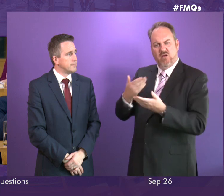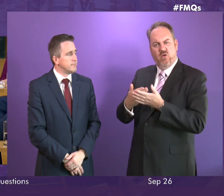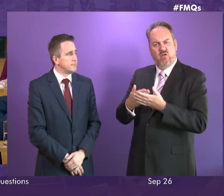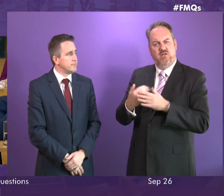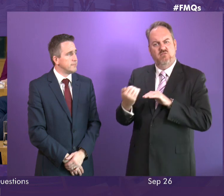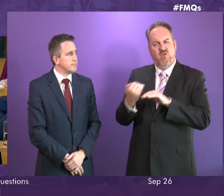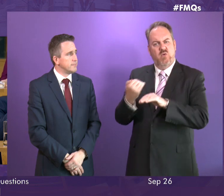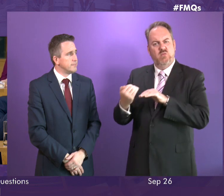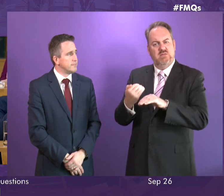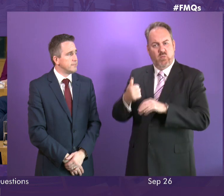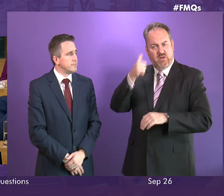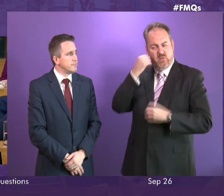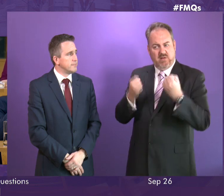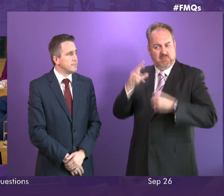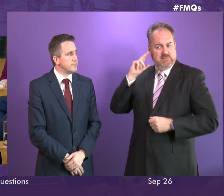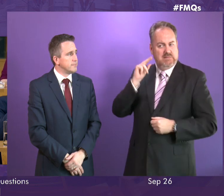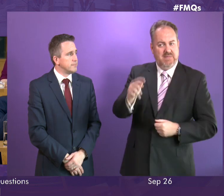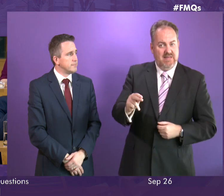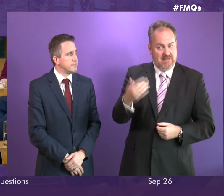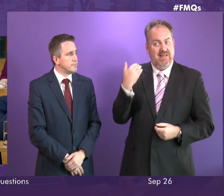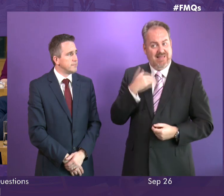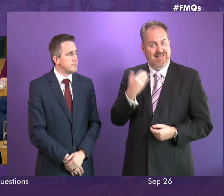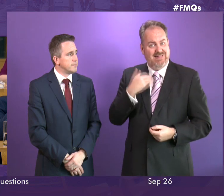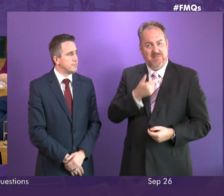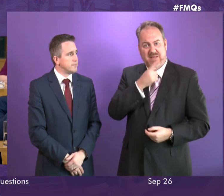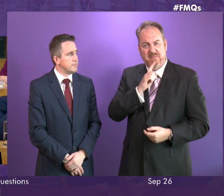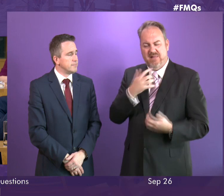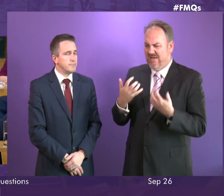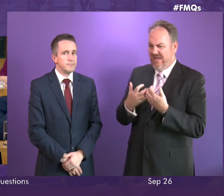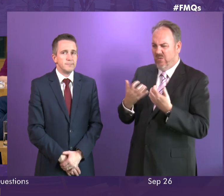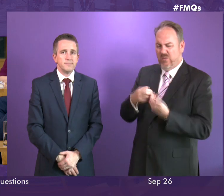streets. Given that speed kills, what new, world-leading action will the Government take